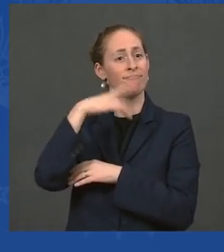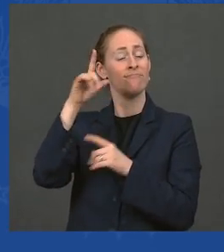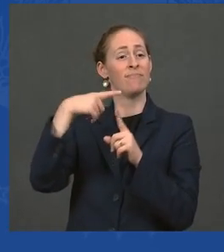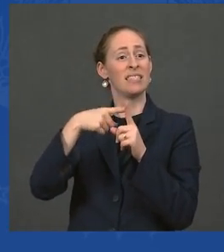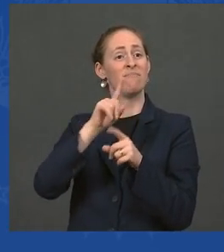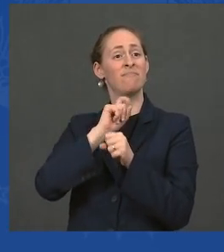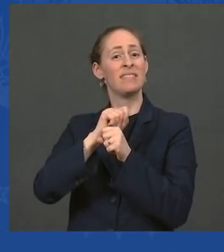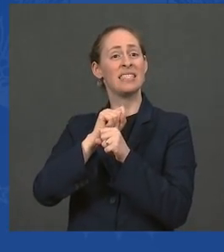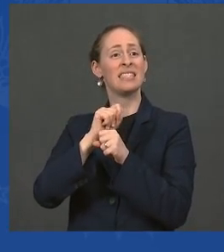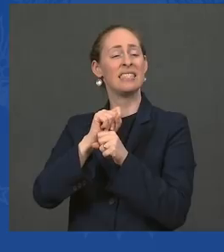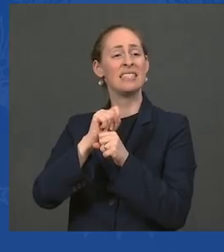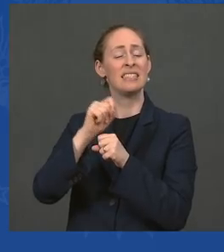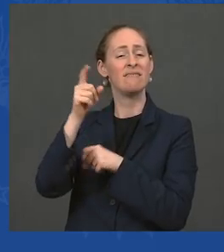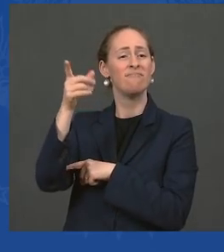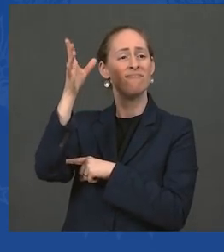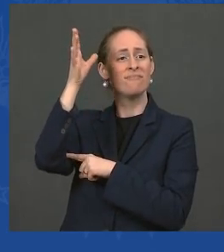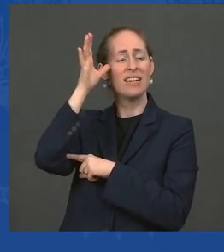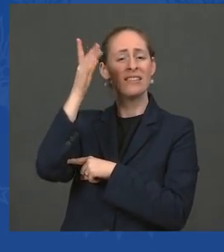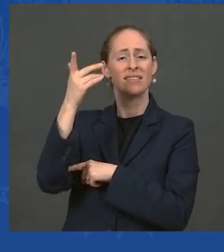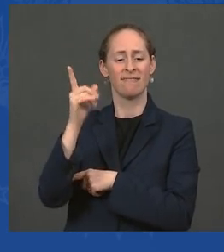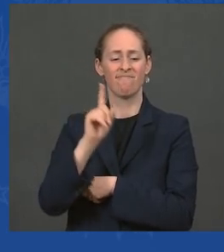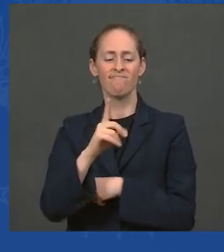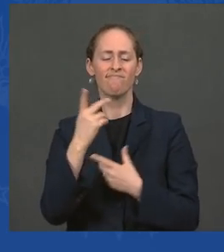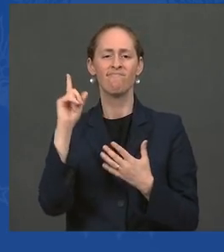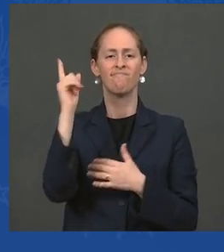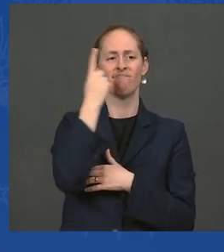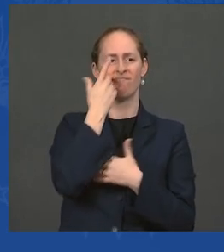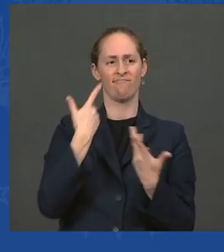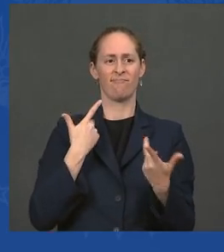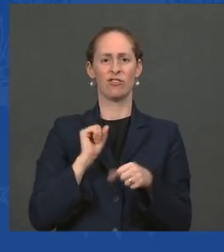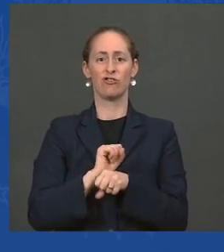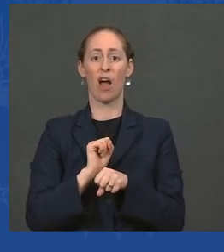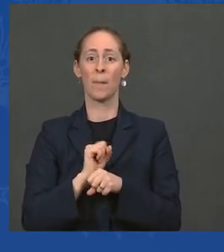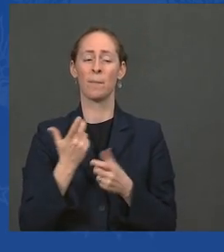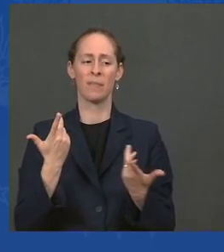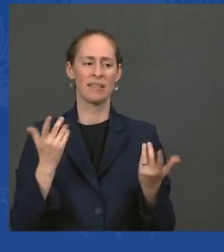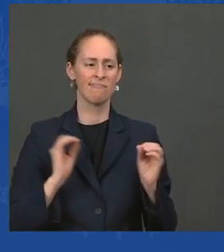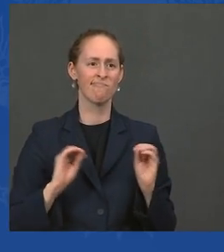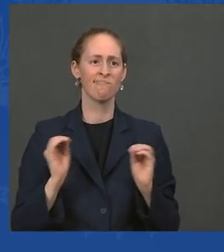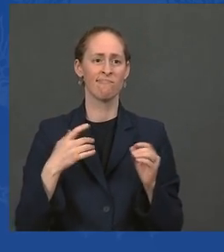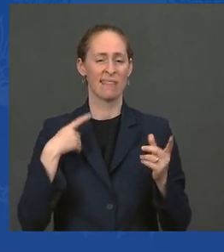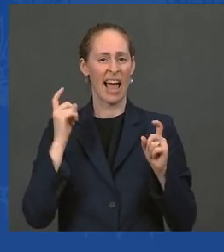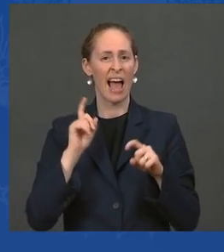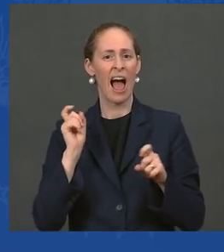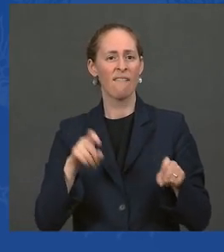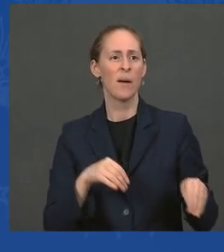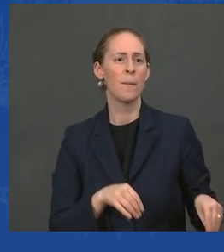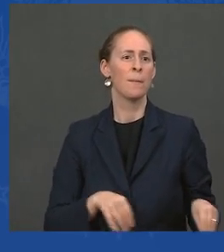or "Mom don't have a job." And my dad had moved from Wilmington, Delaware, to Scranton when he was a senior in high --